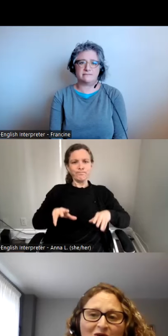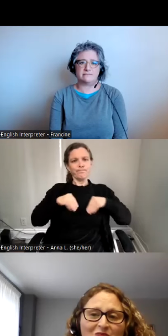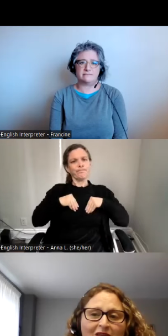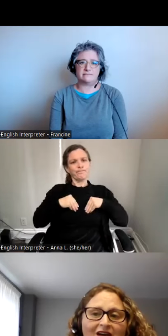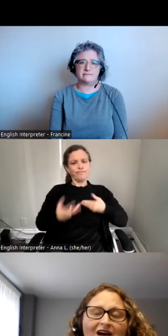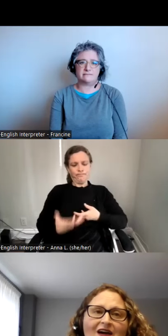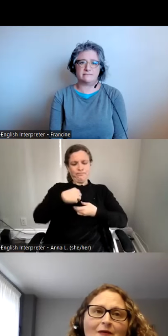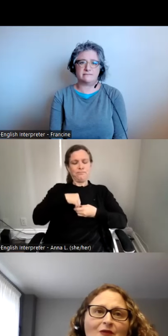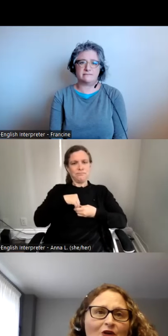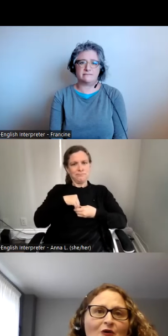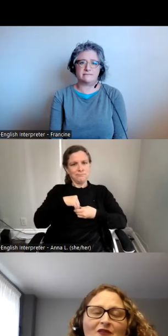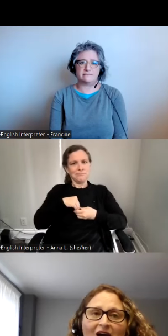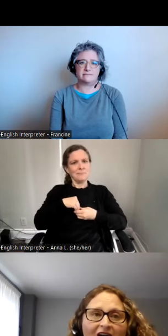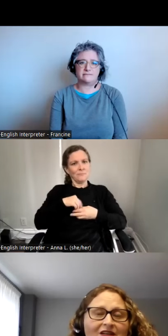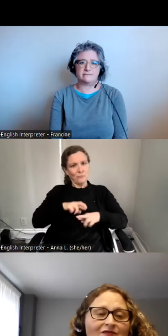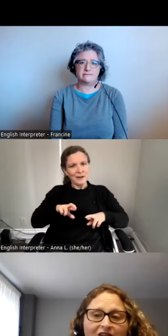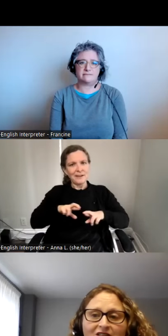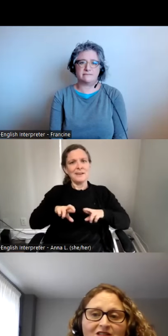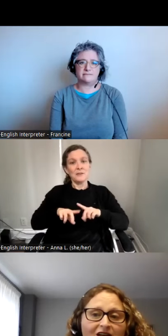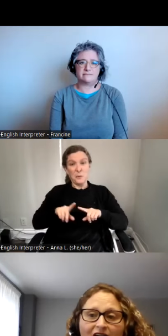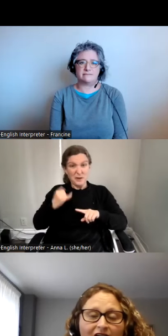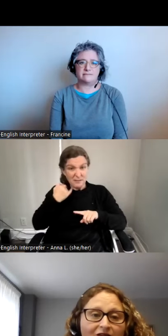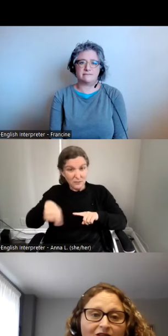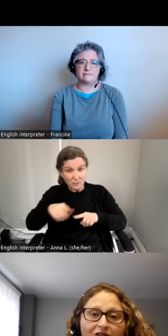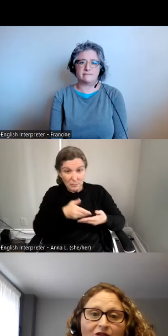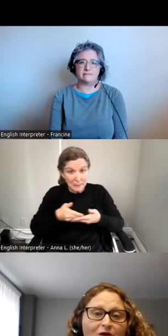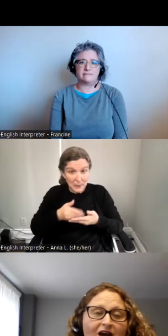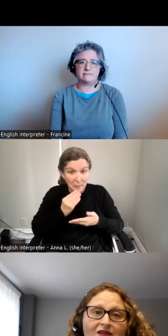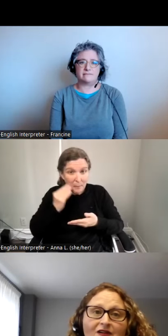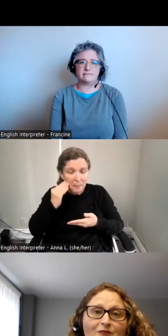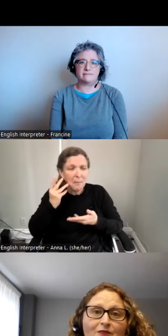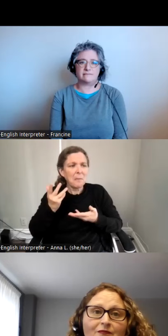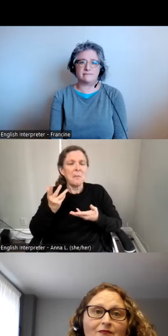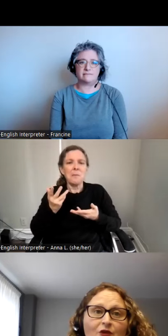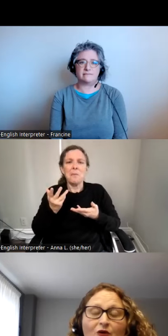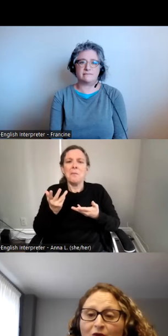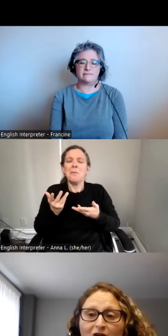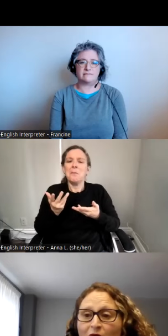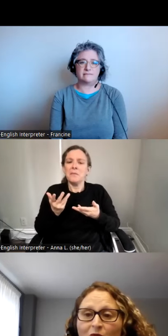bodies